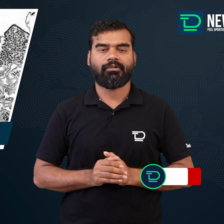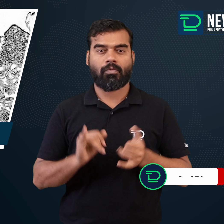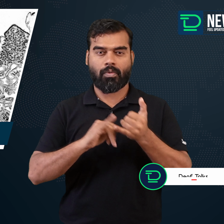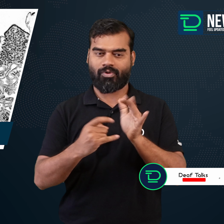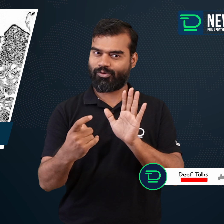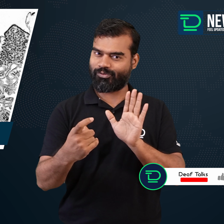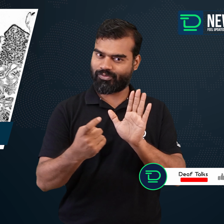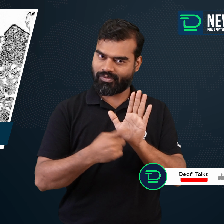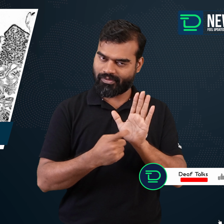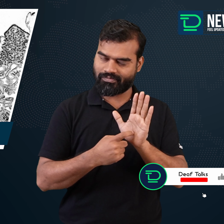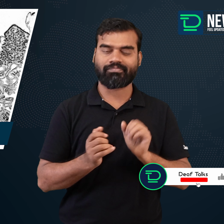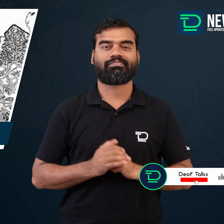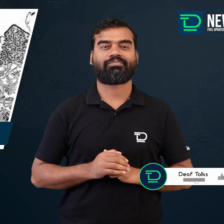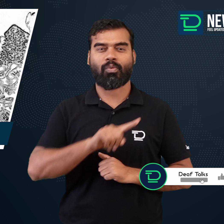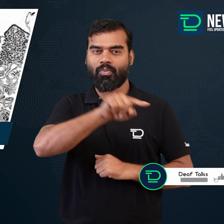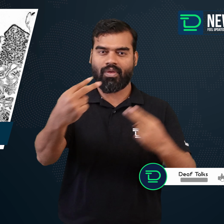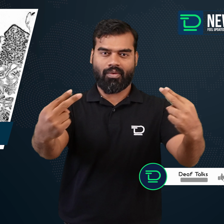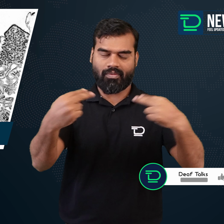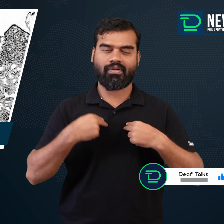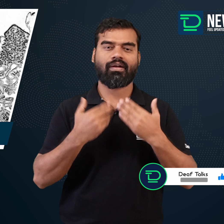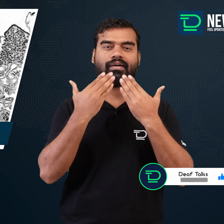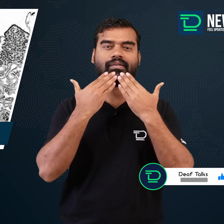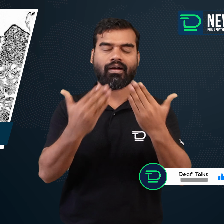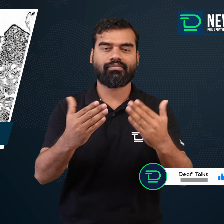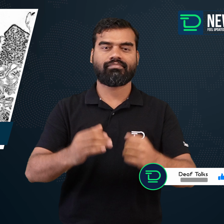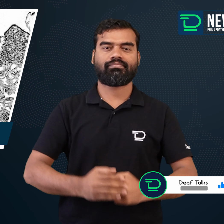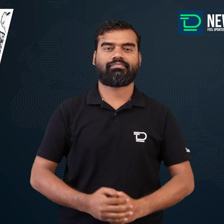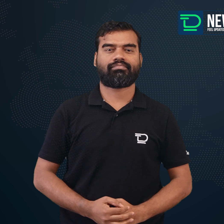Subscribe to Deaf Talks, and thanks for watching.